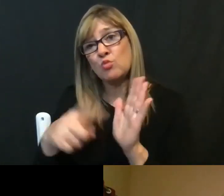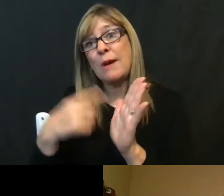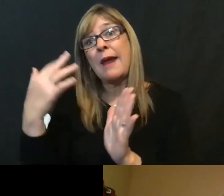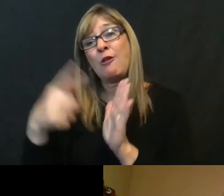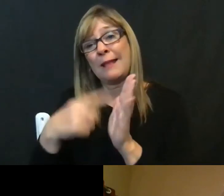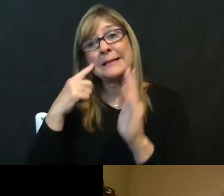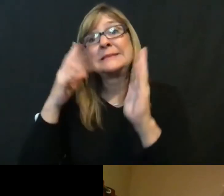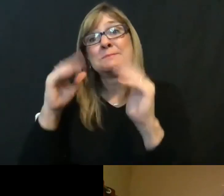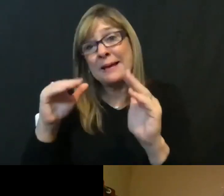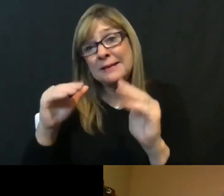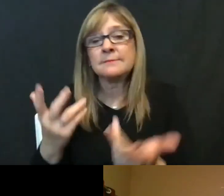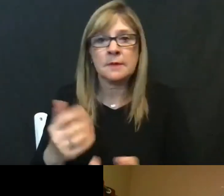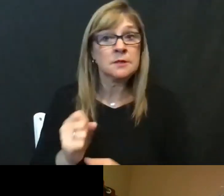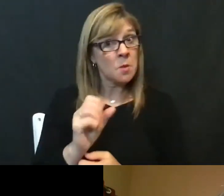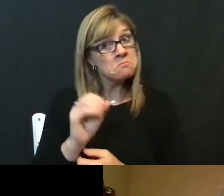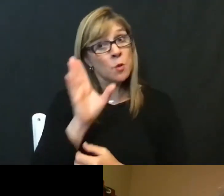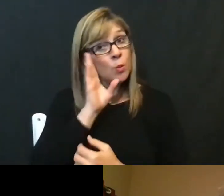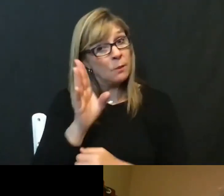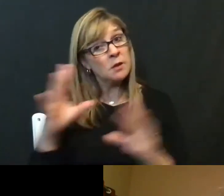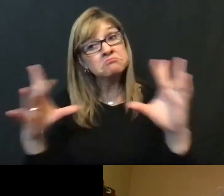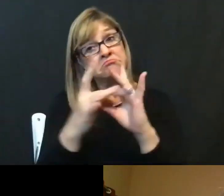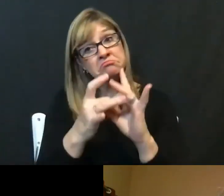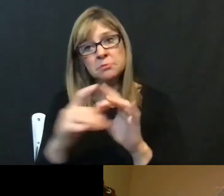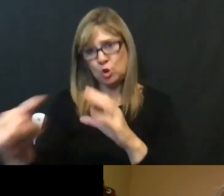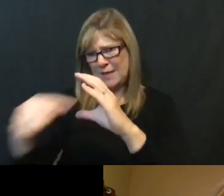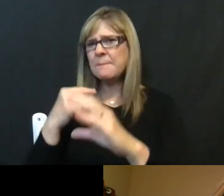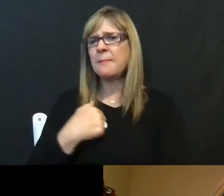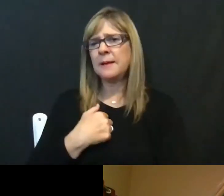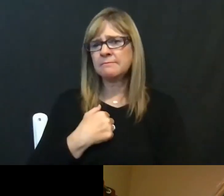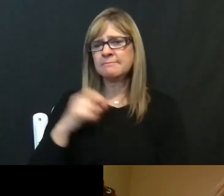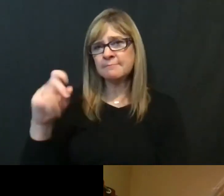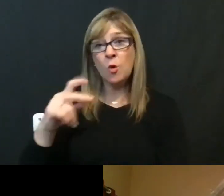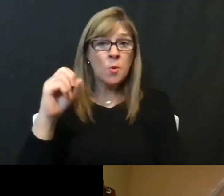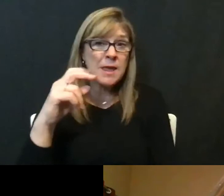Marsha: Yes. >> So let's get you connected. Send me an email, send Janira an email,